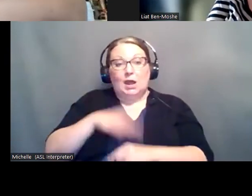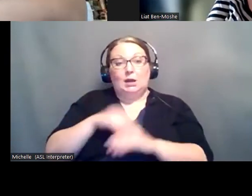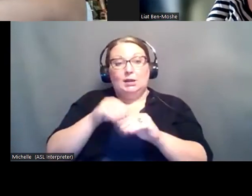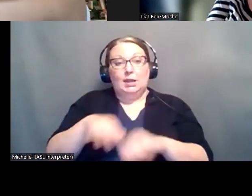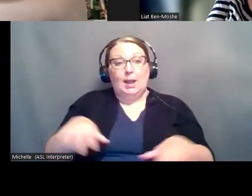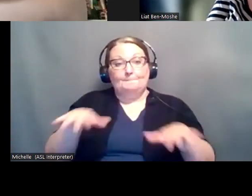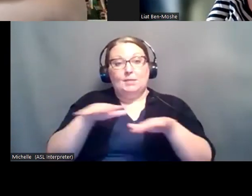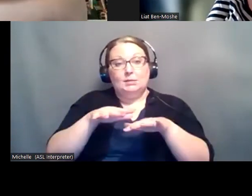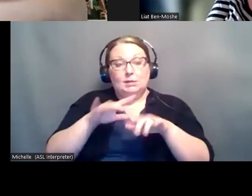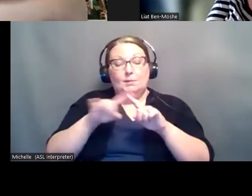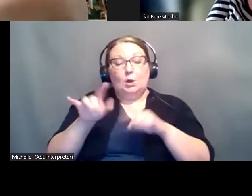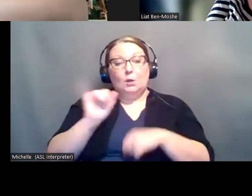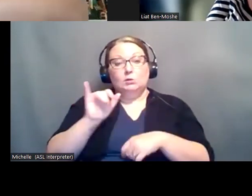but also in cyberspace.